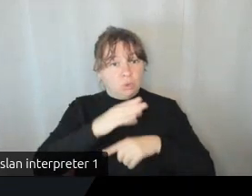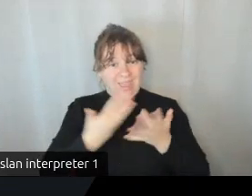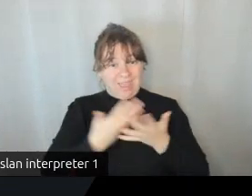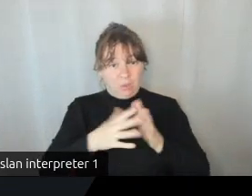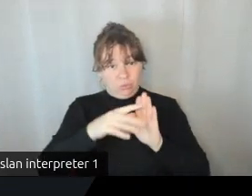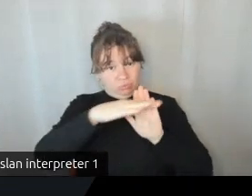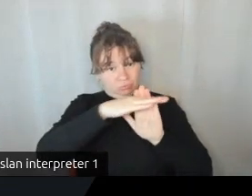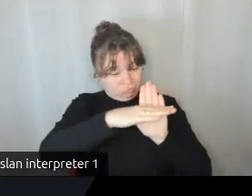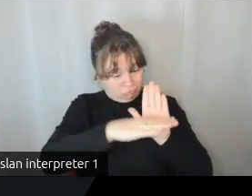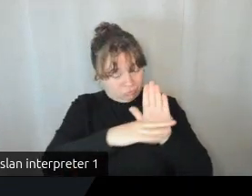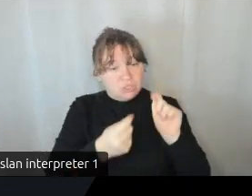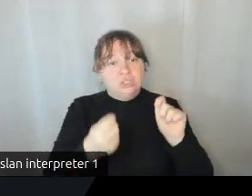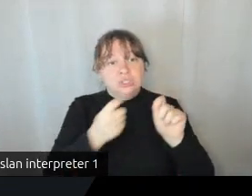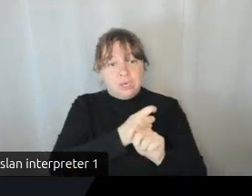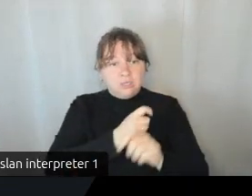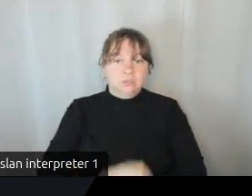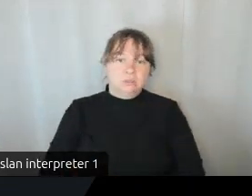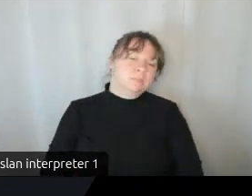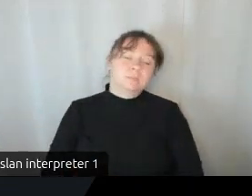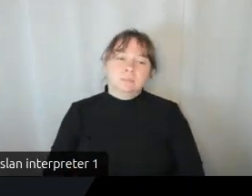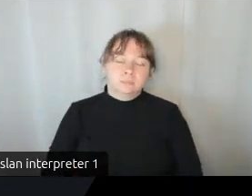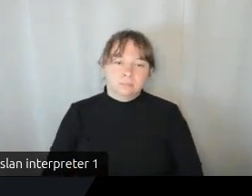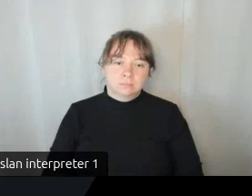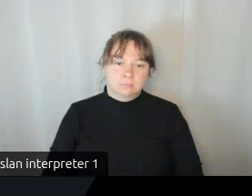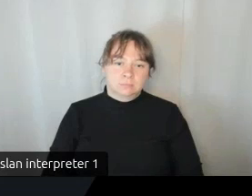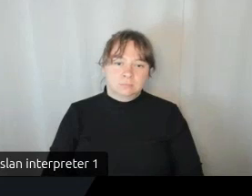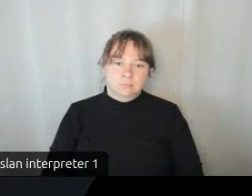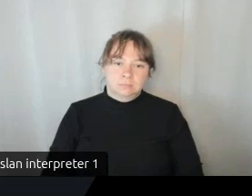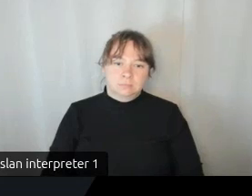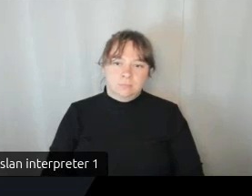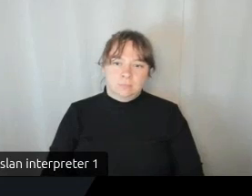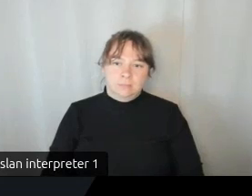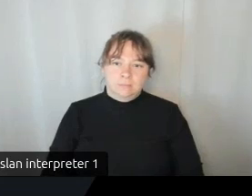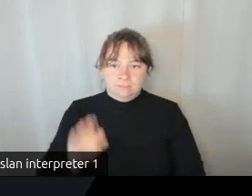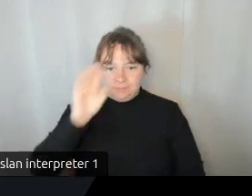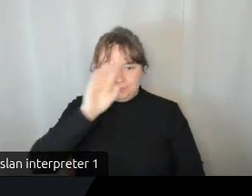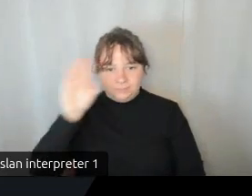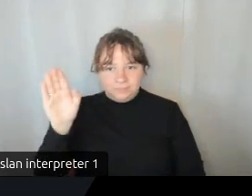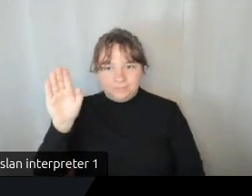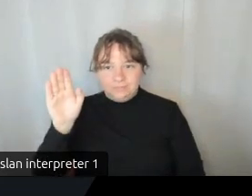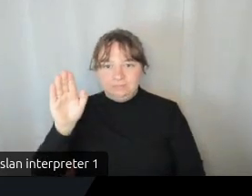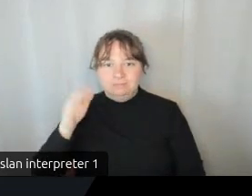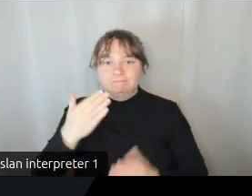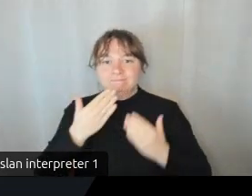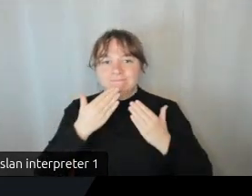I'll pass it on to Lovisa now. Hi everyone and thank you for joining as well. So this will show